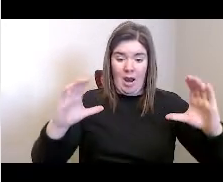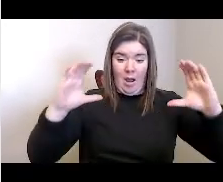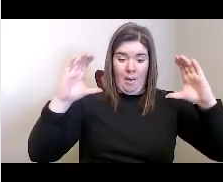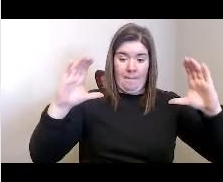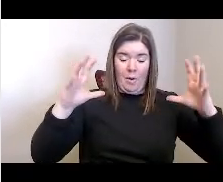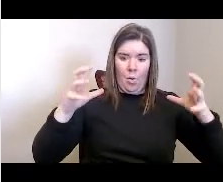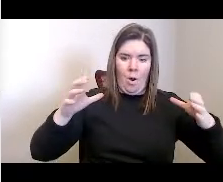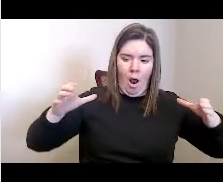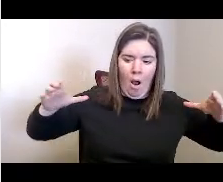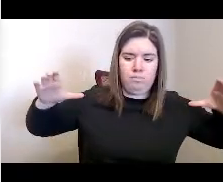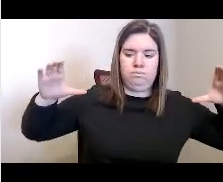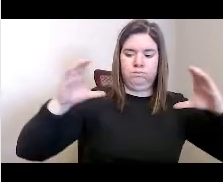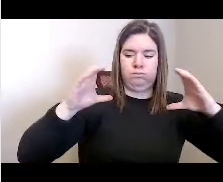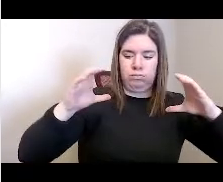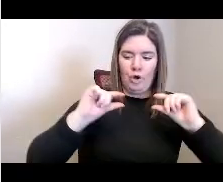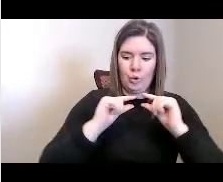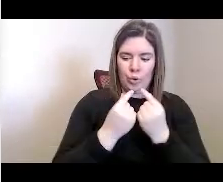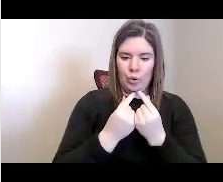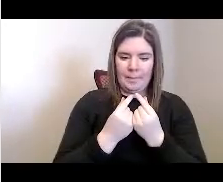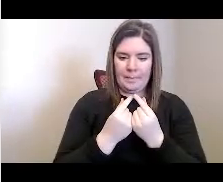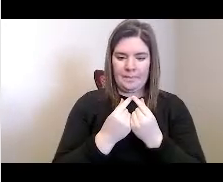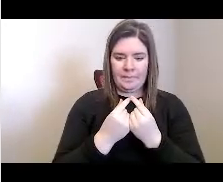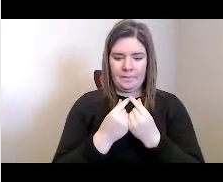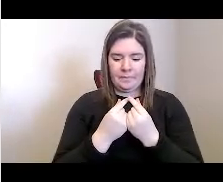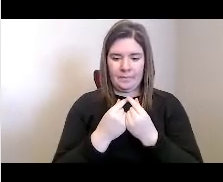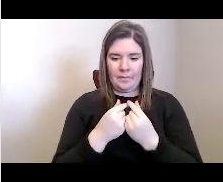And I'm going to do that by selecting all of them,